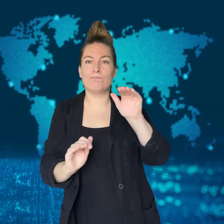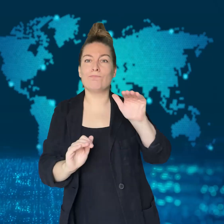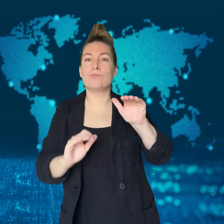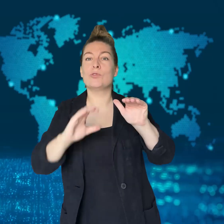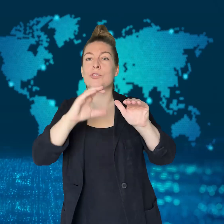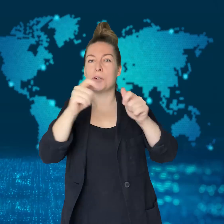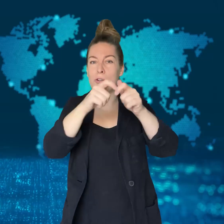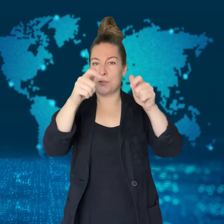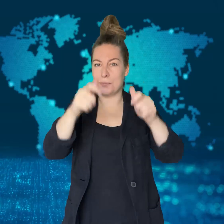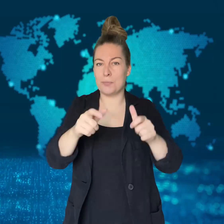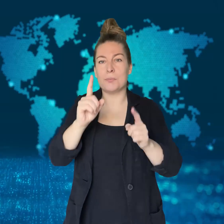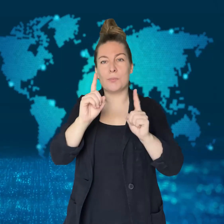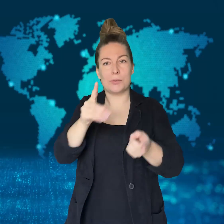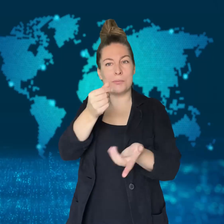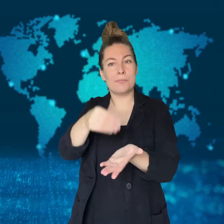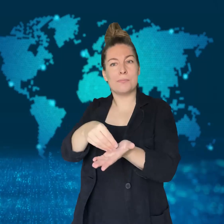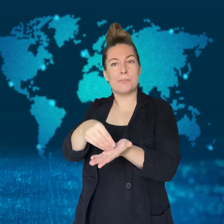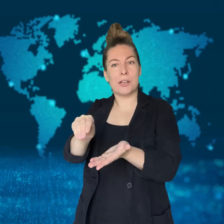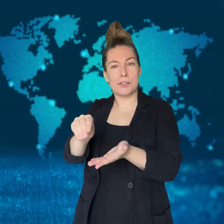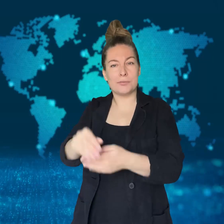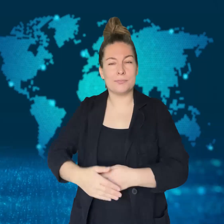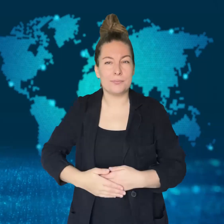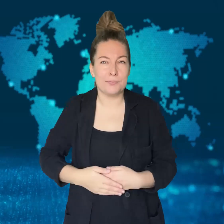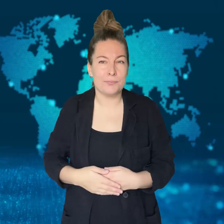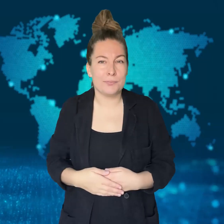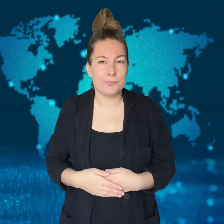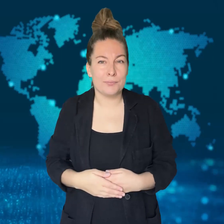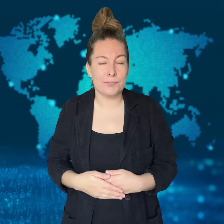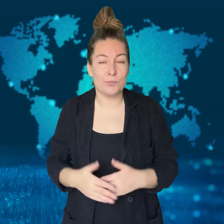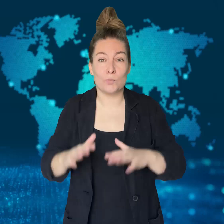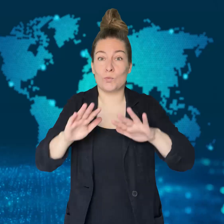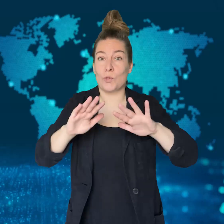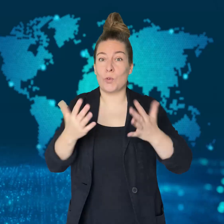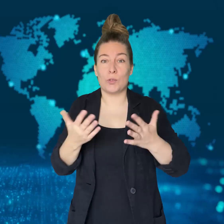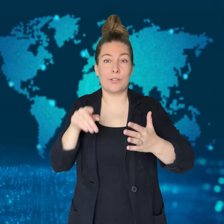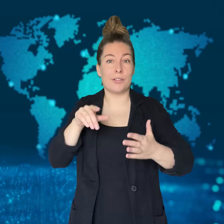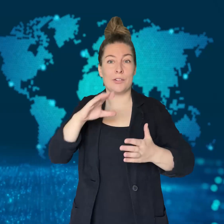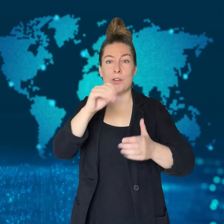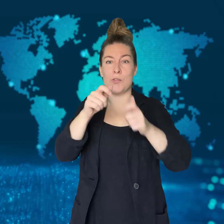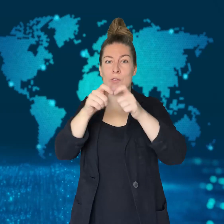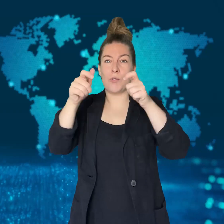They can require compensation for people denied from